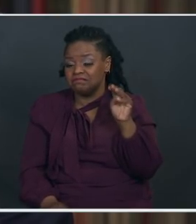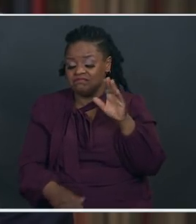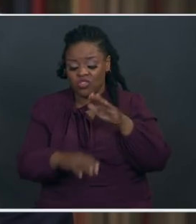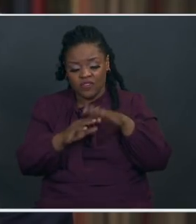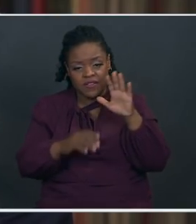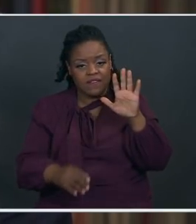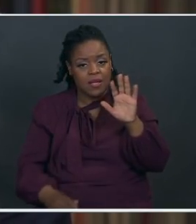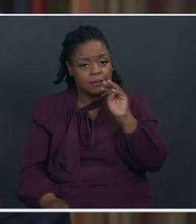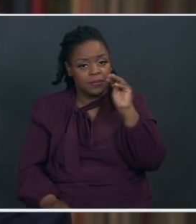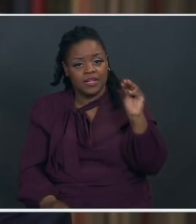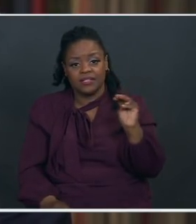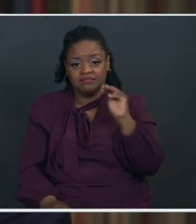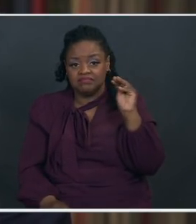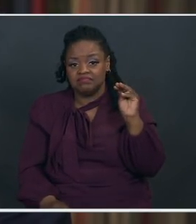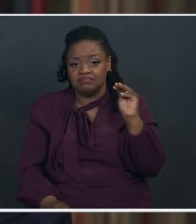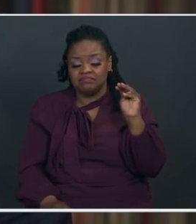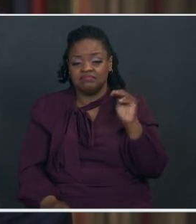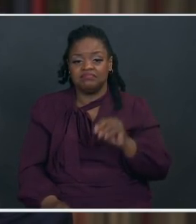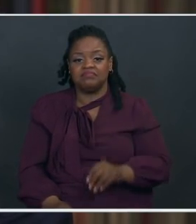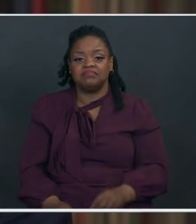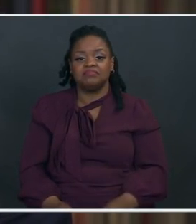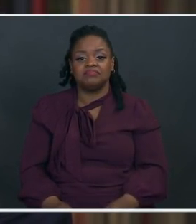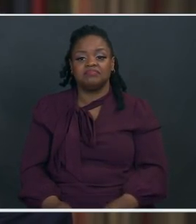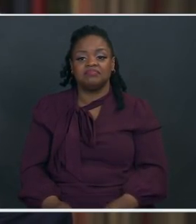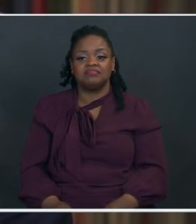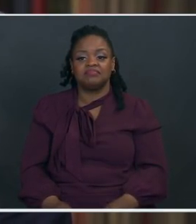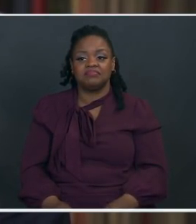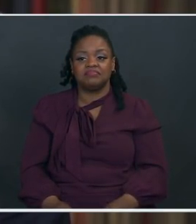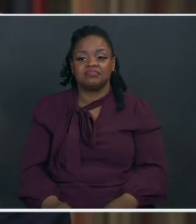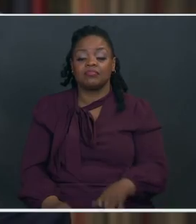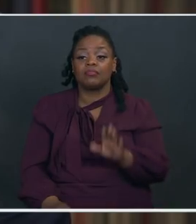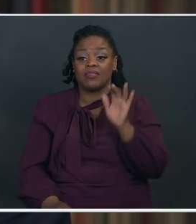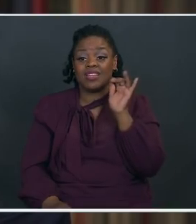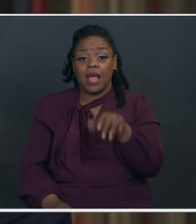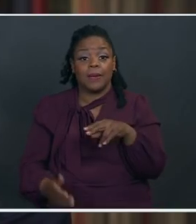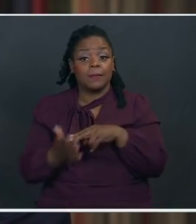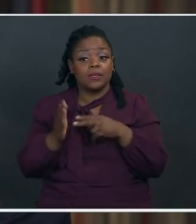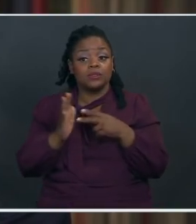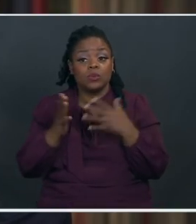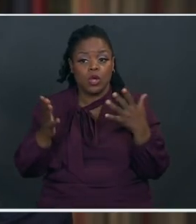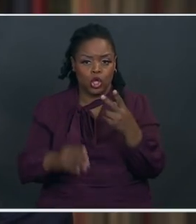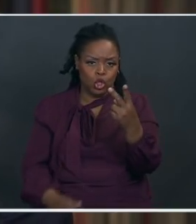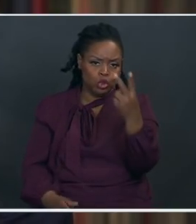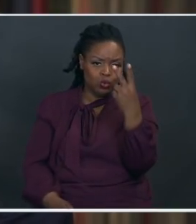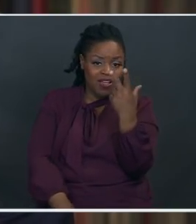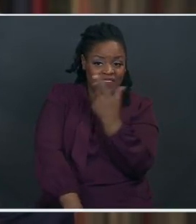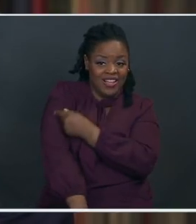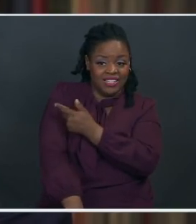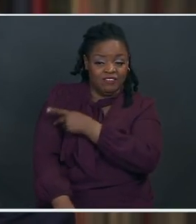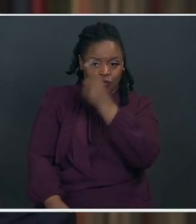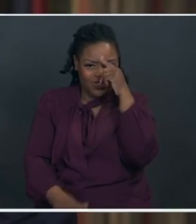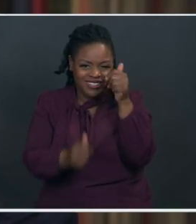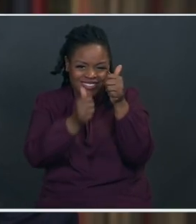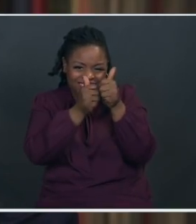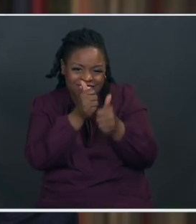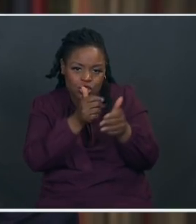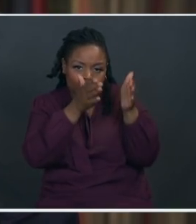Now, that assumes two shots for every American, 16 and older. Now, I want to pause and say